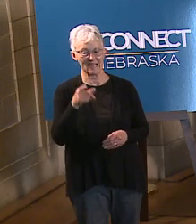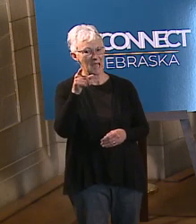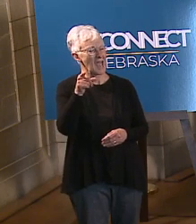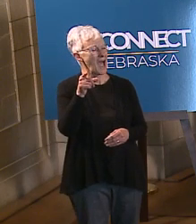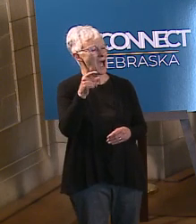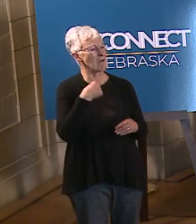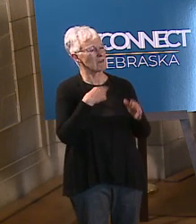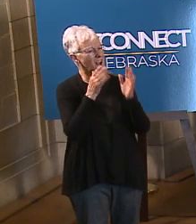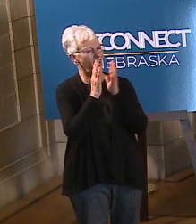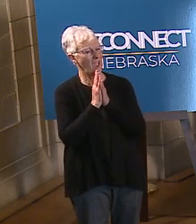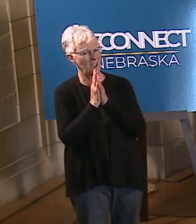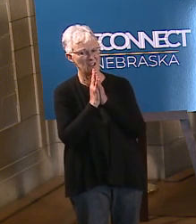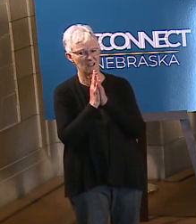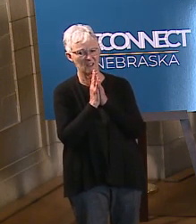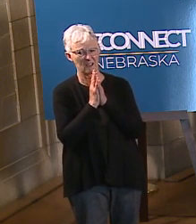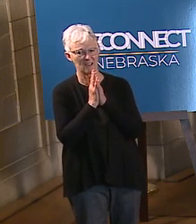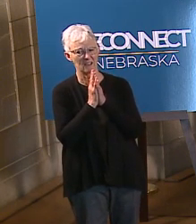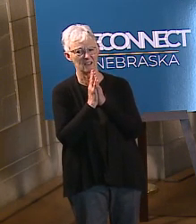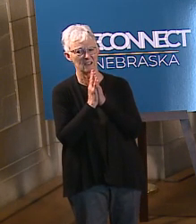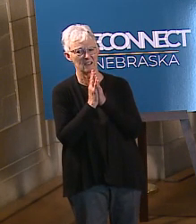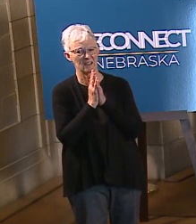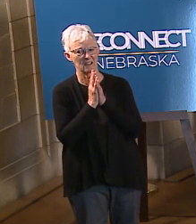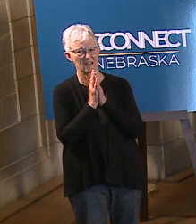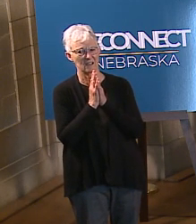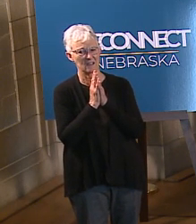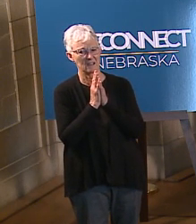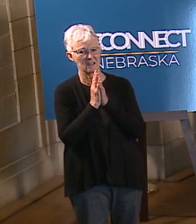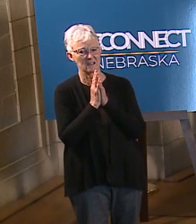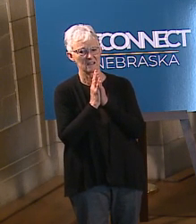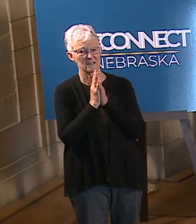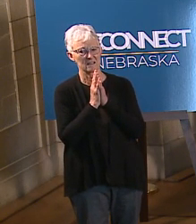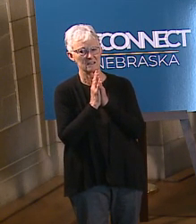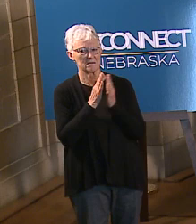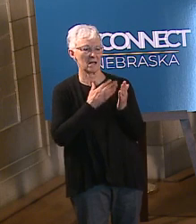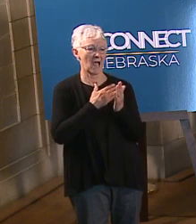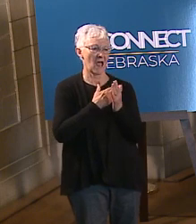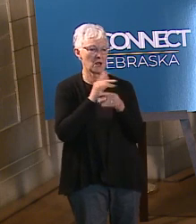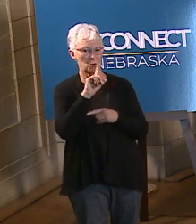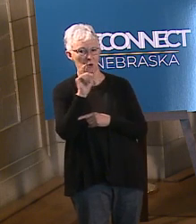ANDREW. DON'T -- ANDREW, YOU KNOW I DON'T ANSWER HYPOTHETICAL